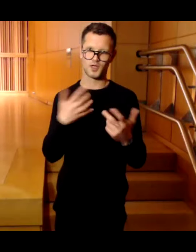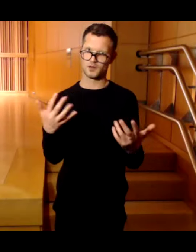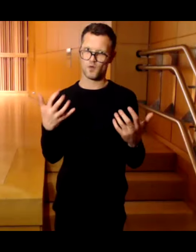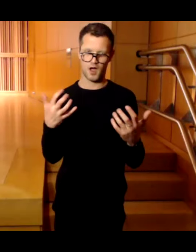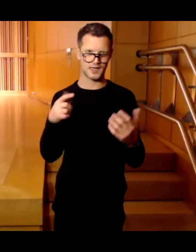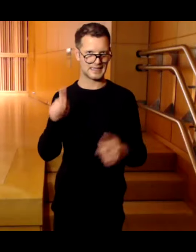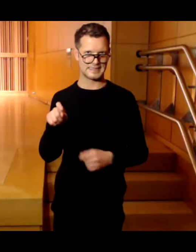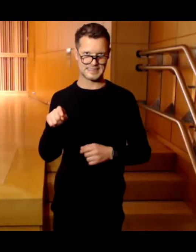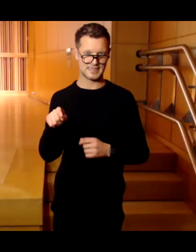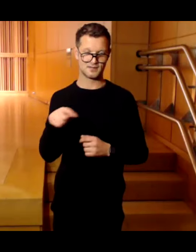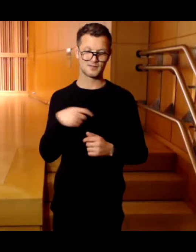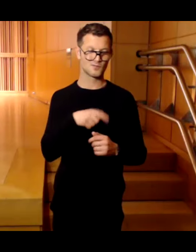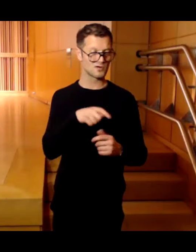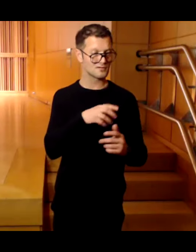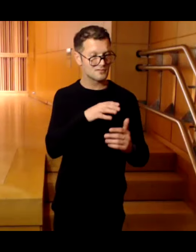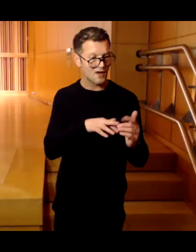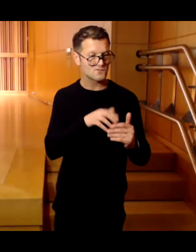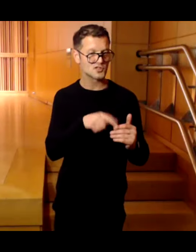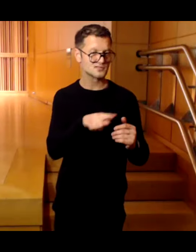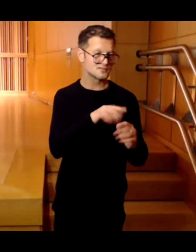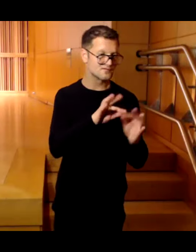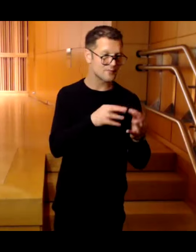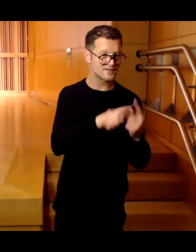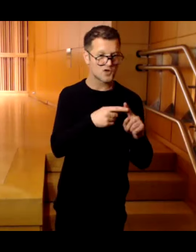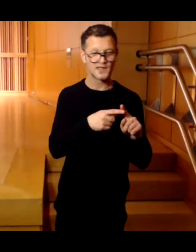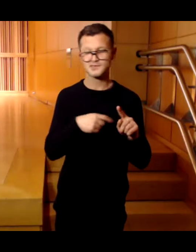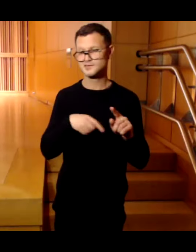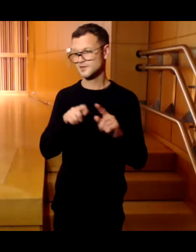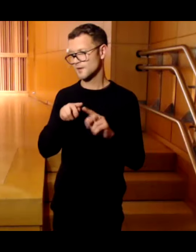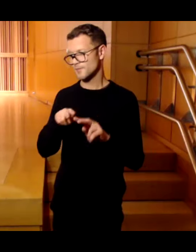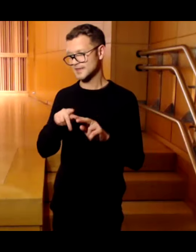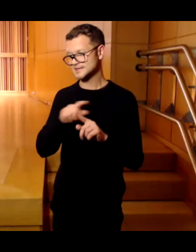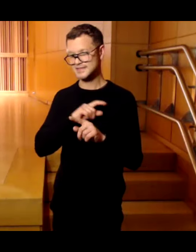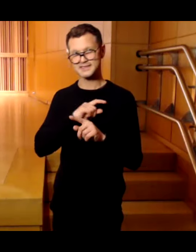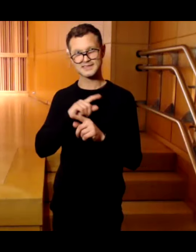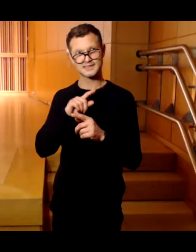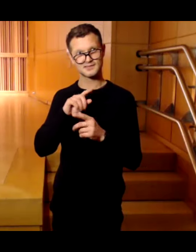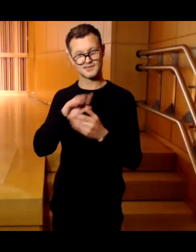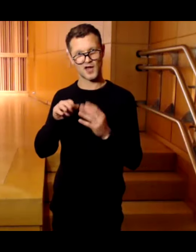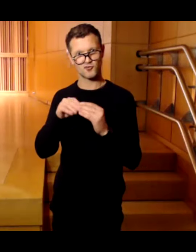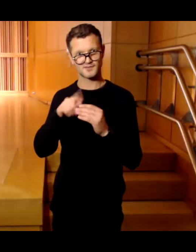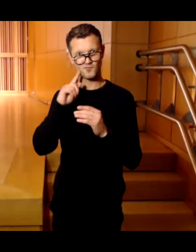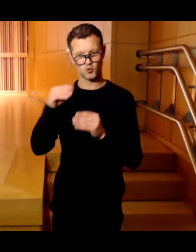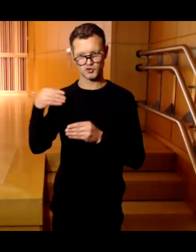polices the narratives of one's genealogy. And performs one's ritual obeisance.